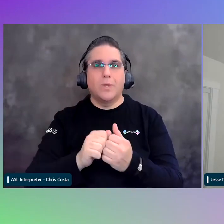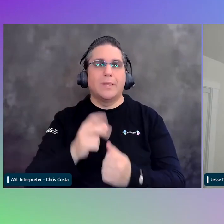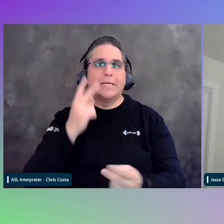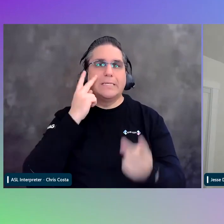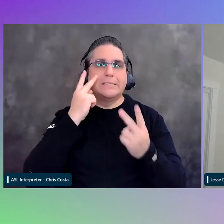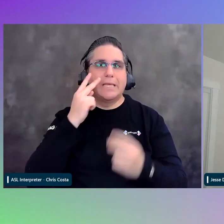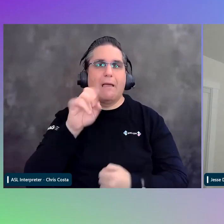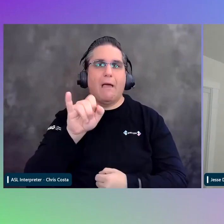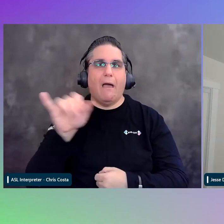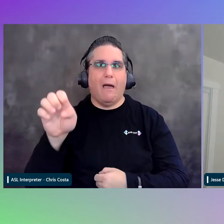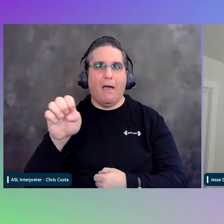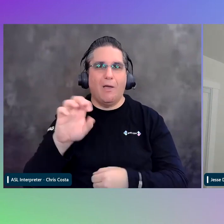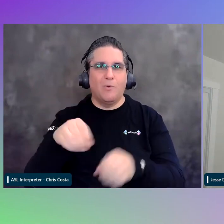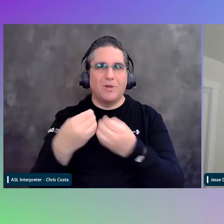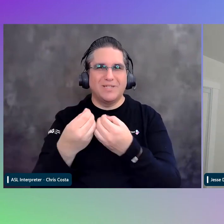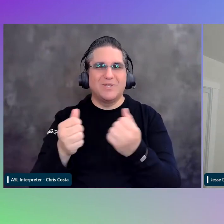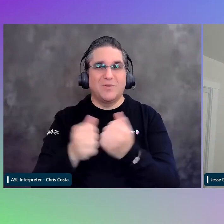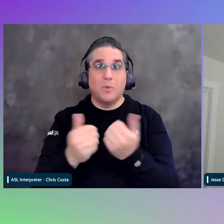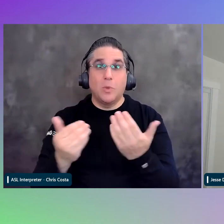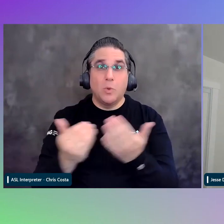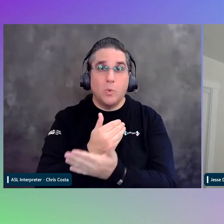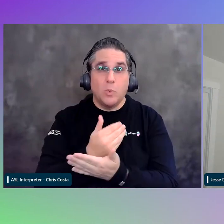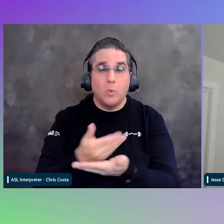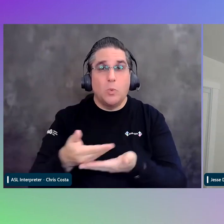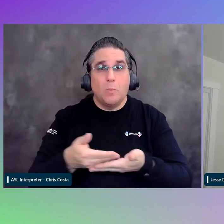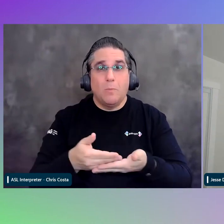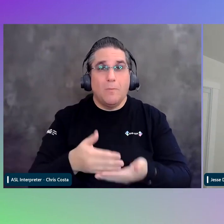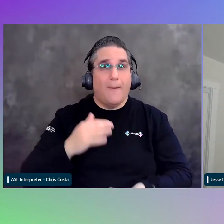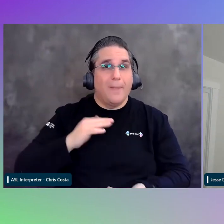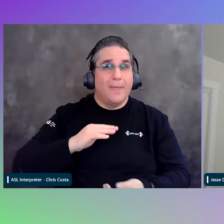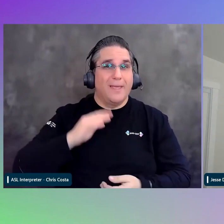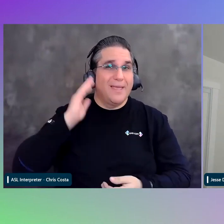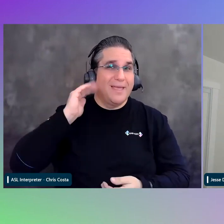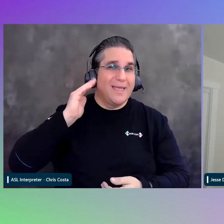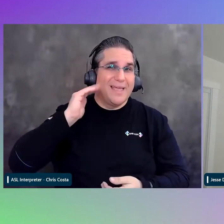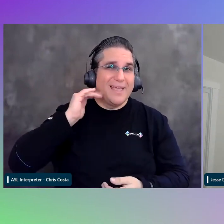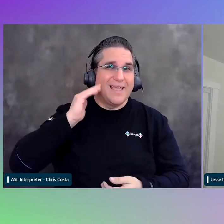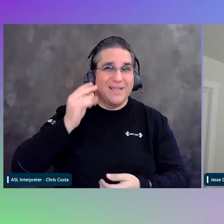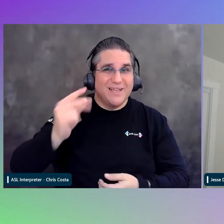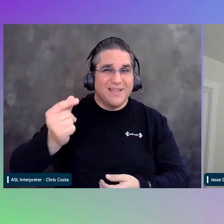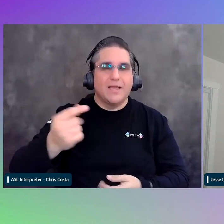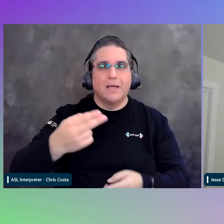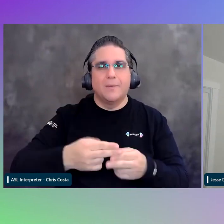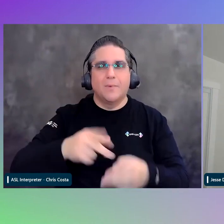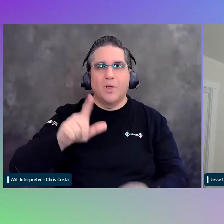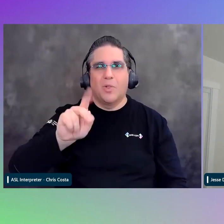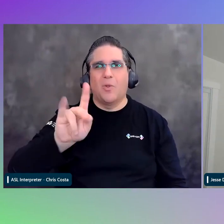screen. I just want to make sure